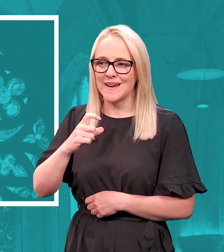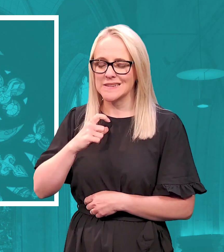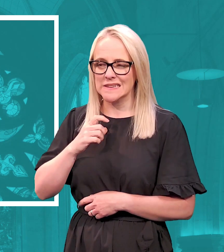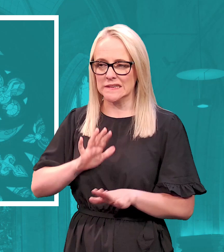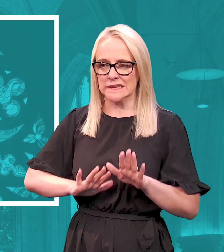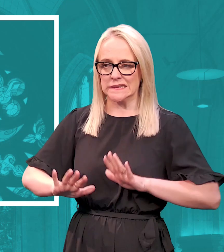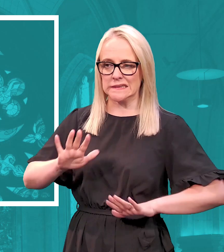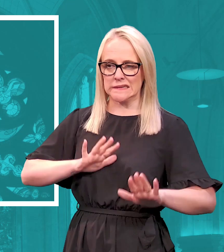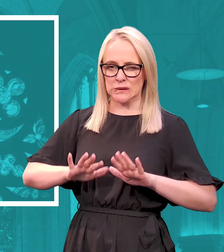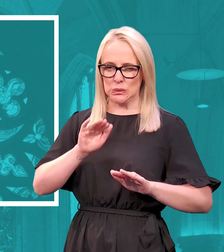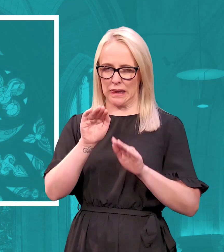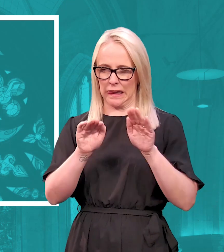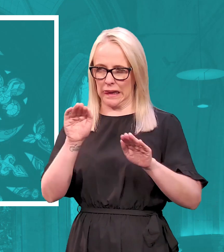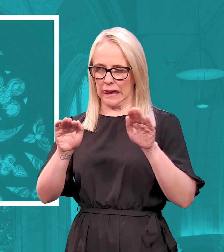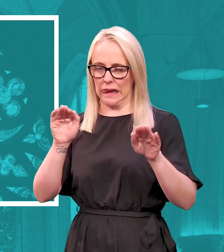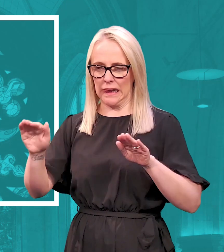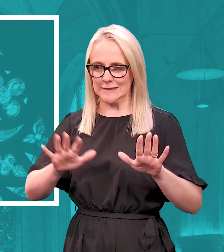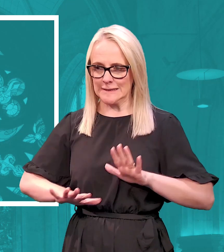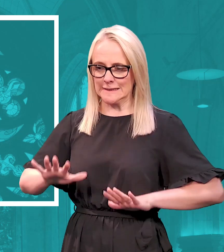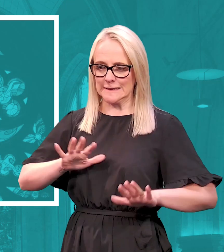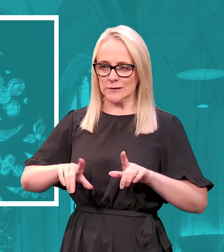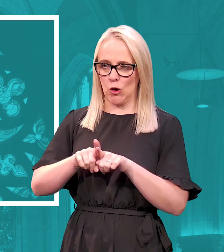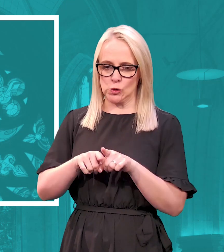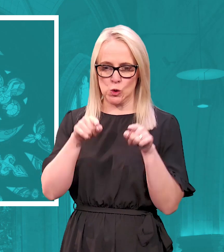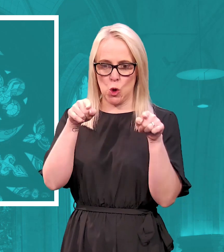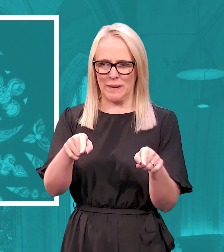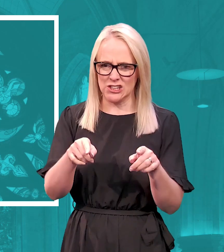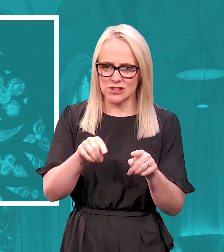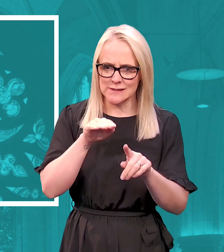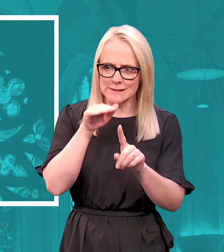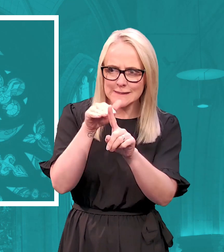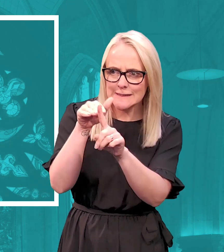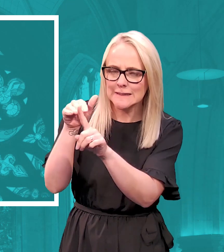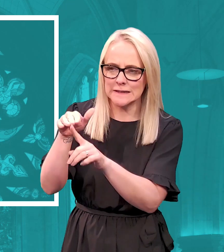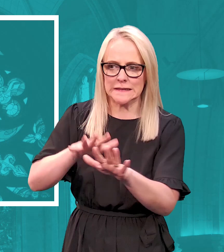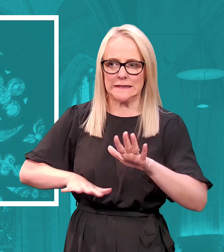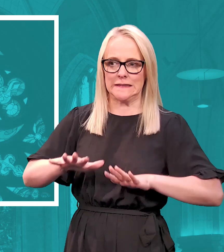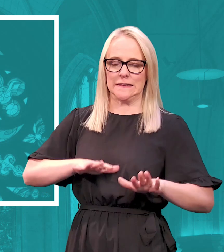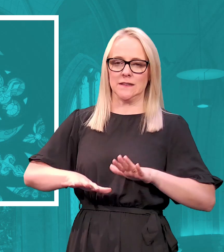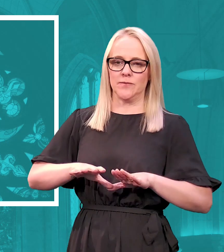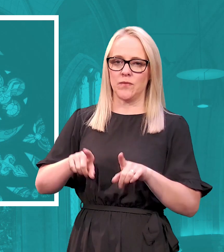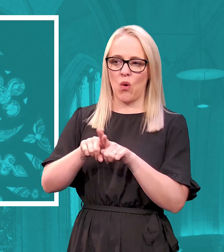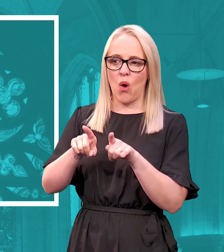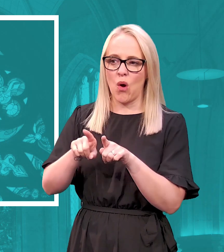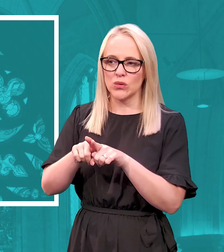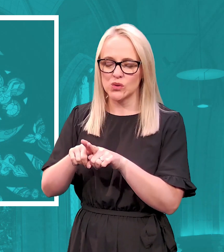and were hesitant to push nominations. And we got a similar response from Clerks and Guilds.